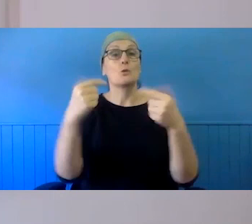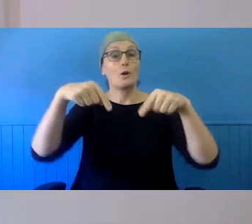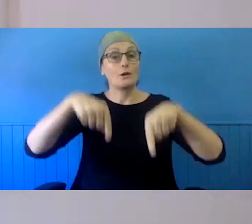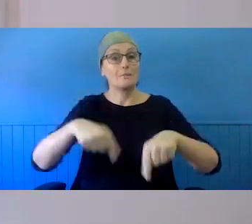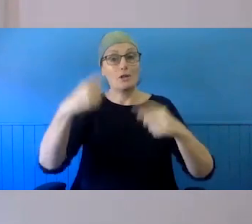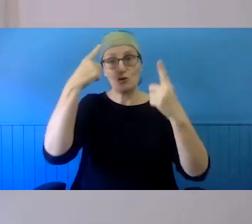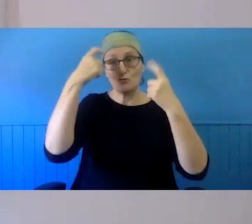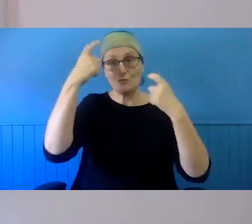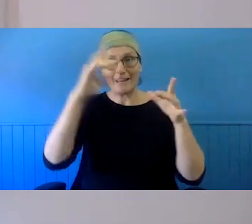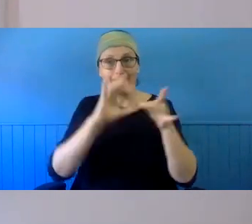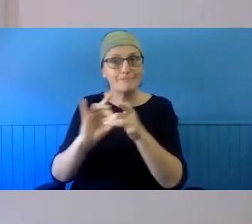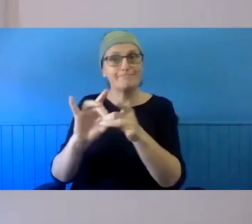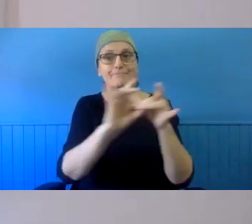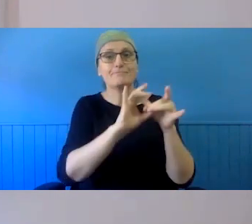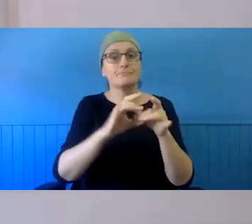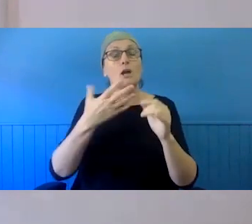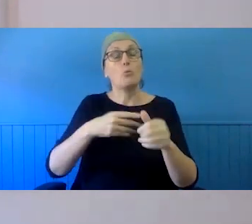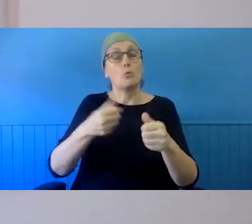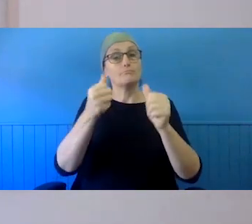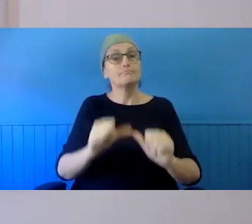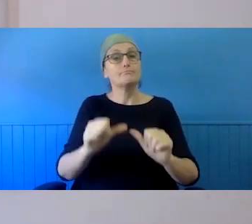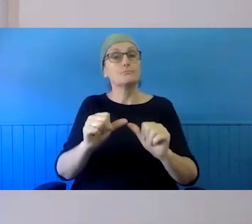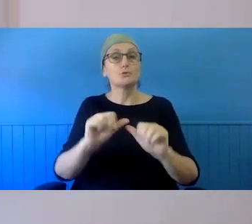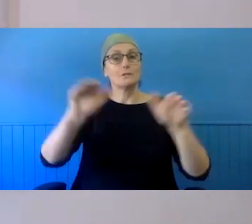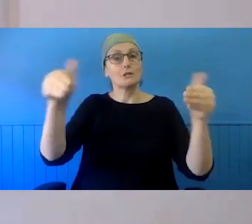session, Peter Tullin, to talk about a topic that is critical to so many